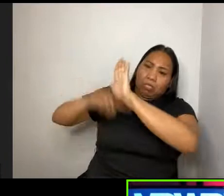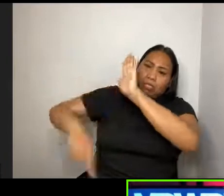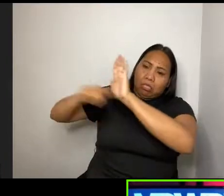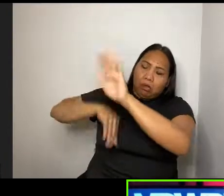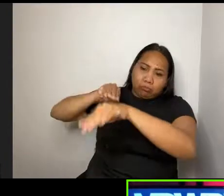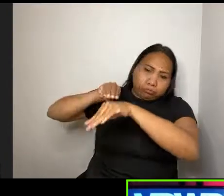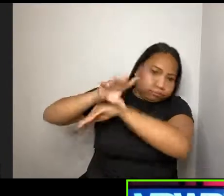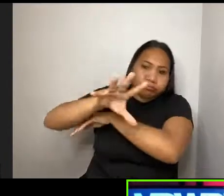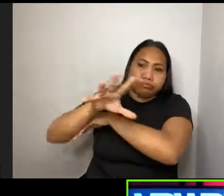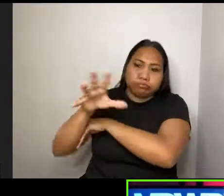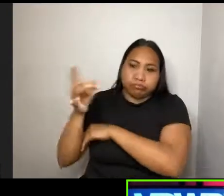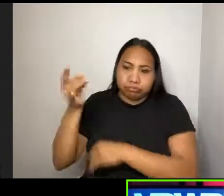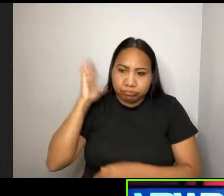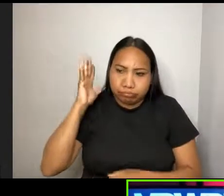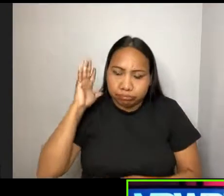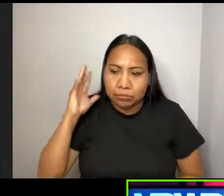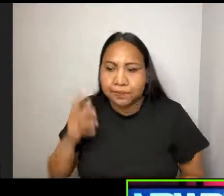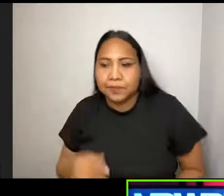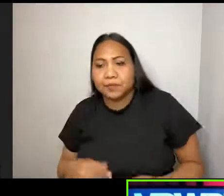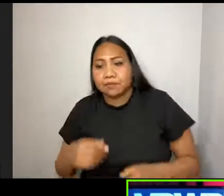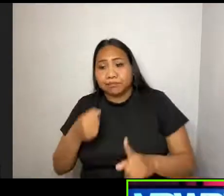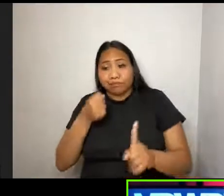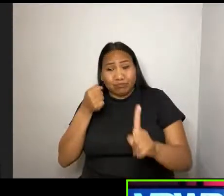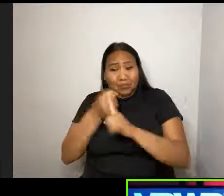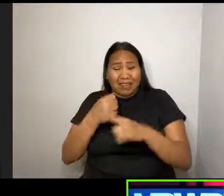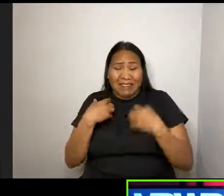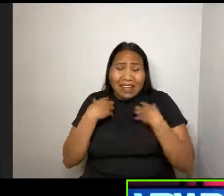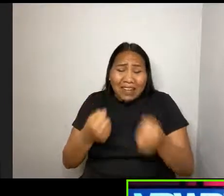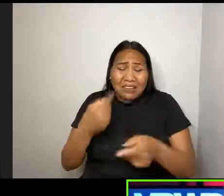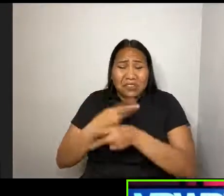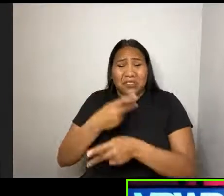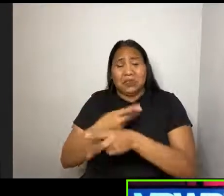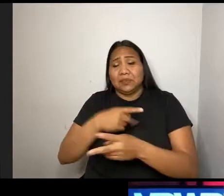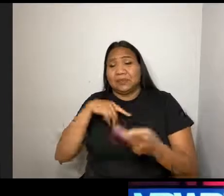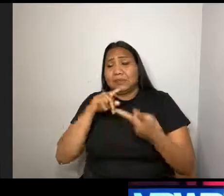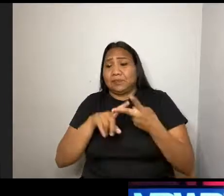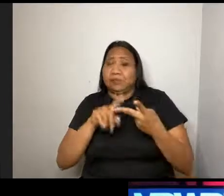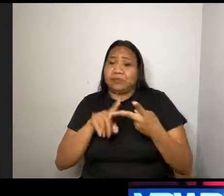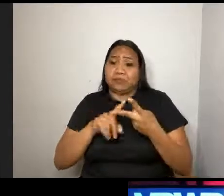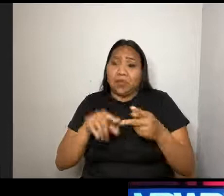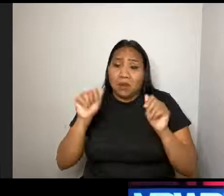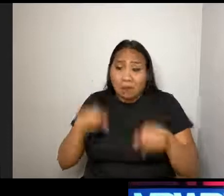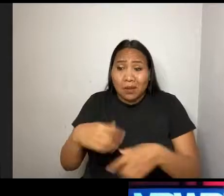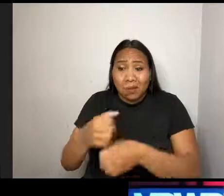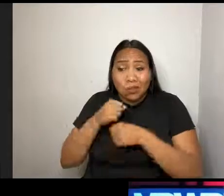to get a job, whatever it is. Everyone. MELINDA EPLER: Criminal justice. Education.